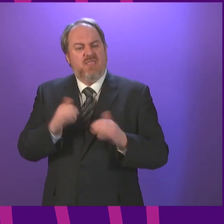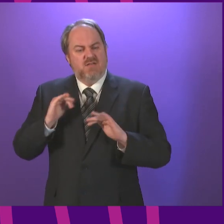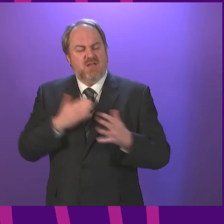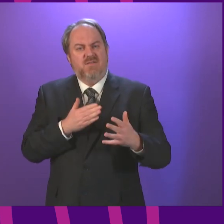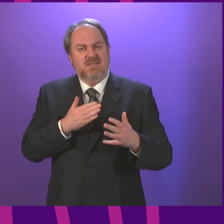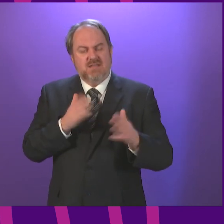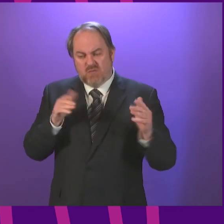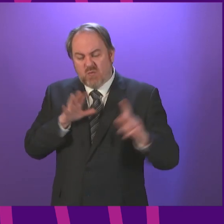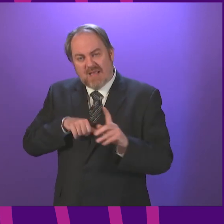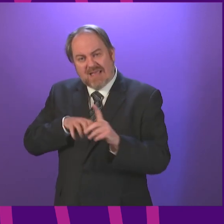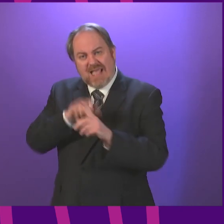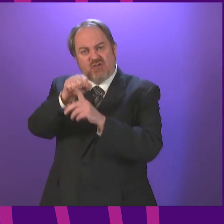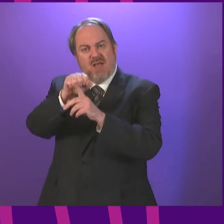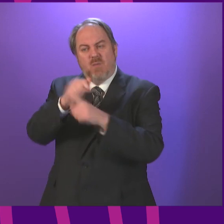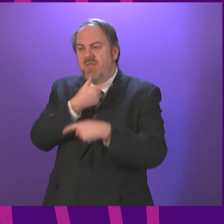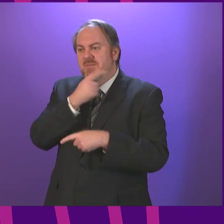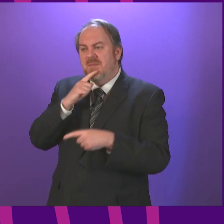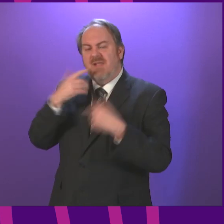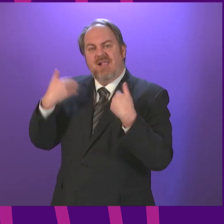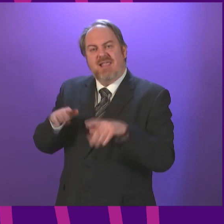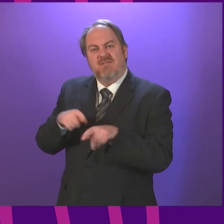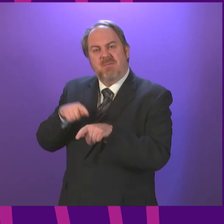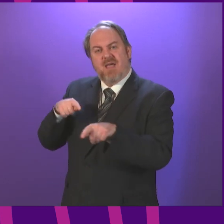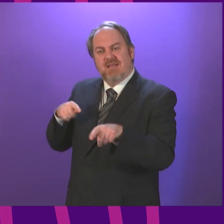begin a catch-up programme and find the missing 7,000?